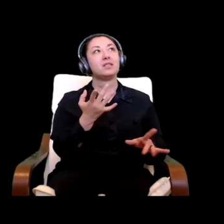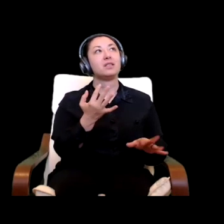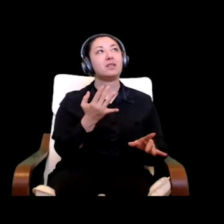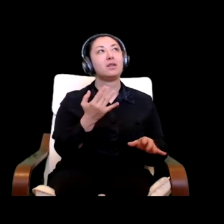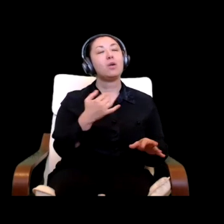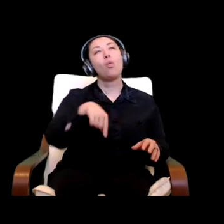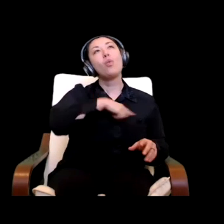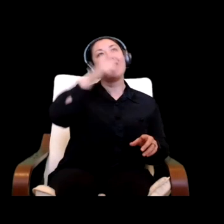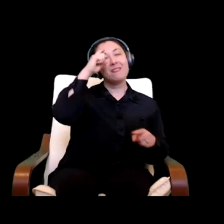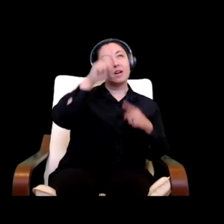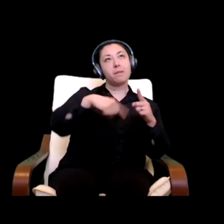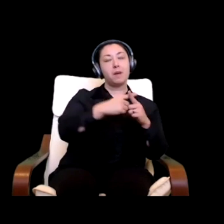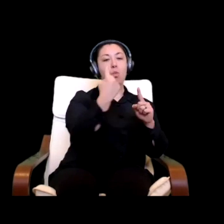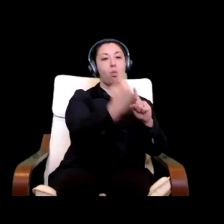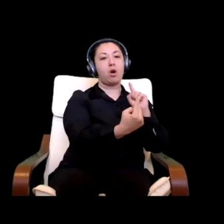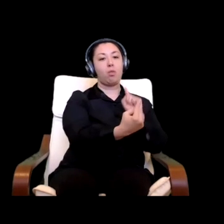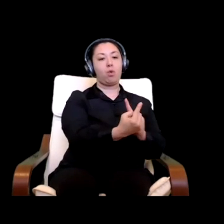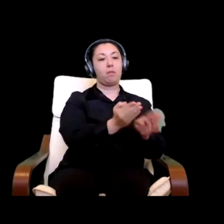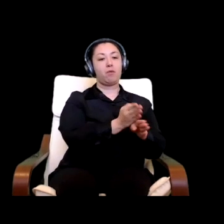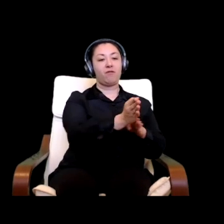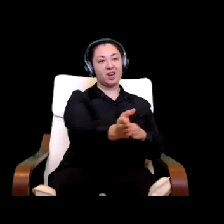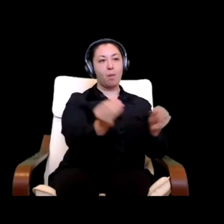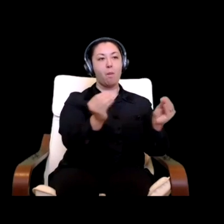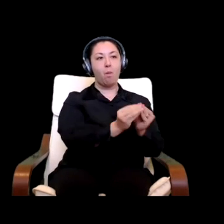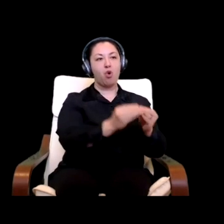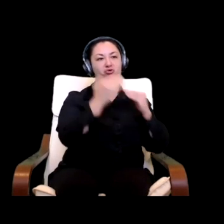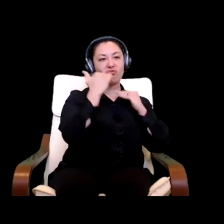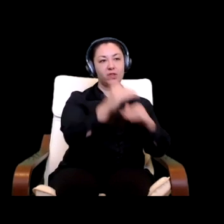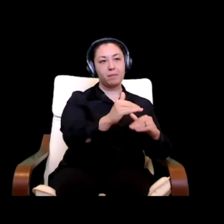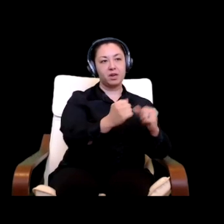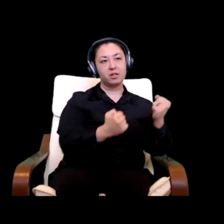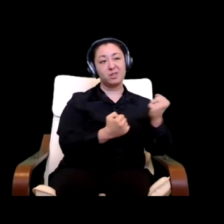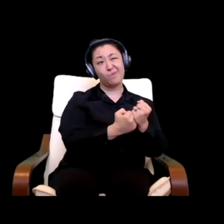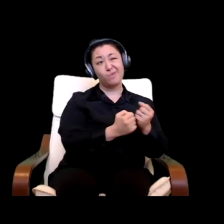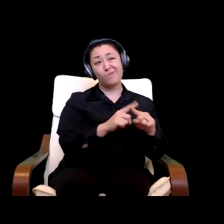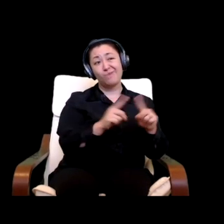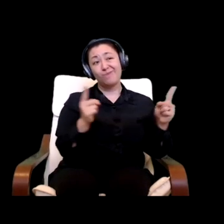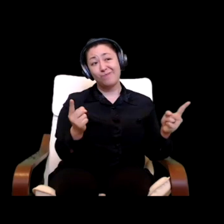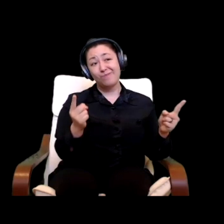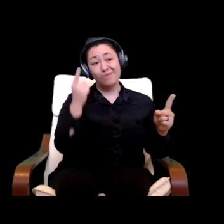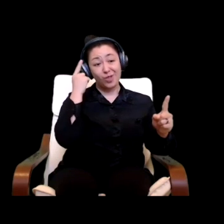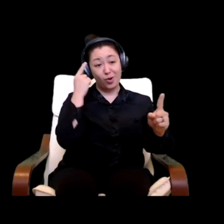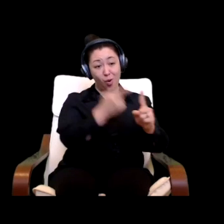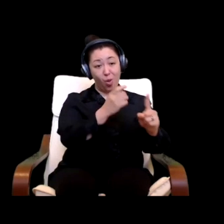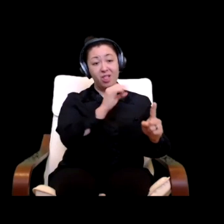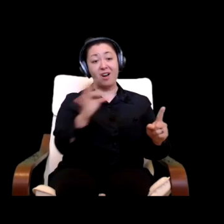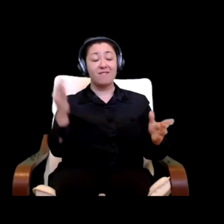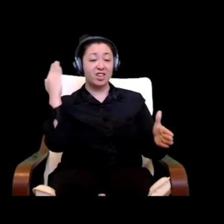as being a more restrictive support -- but the goal of intervenors is to bridge the gap